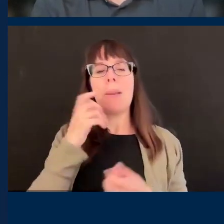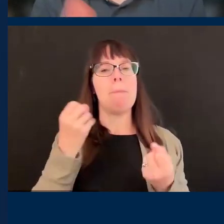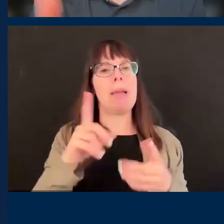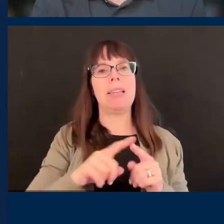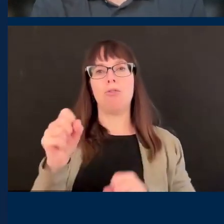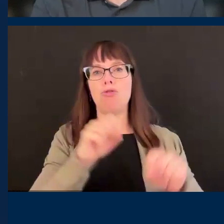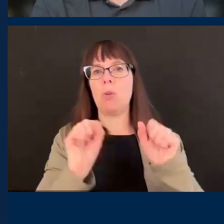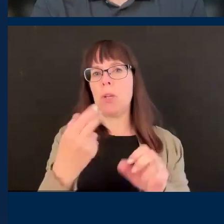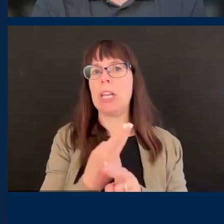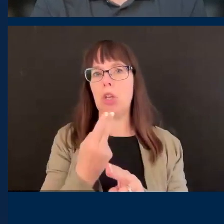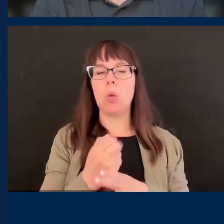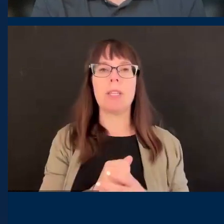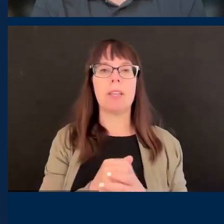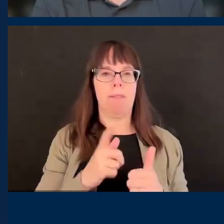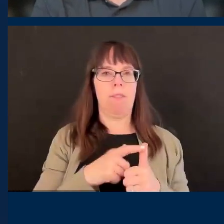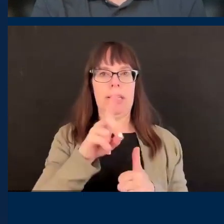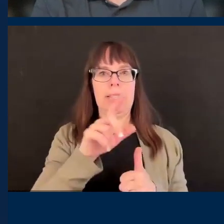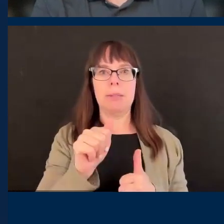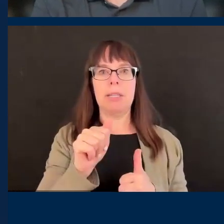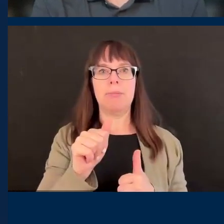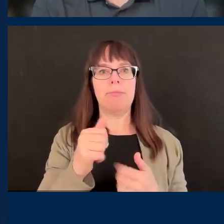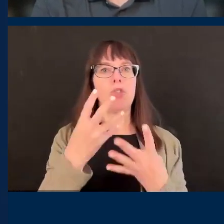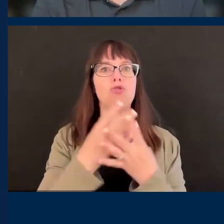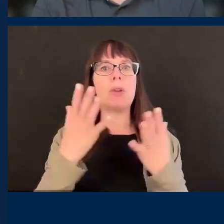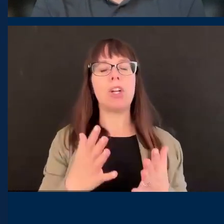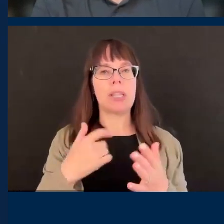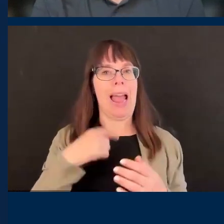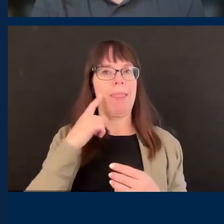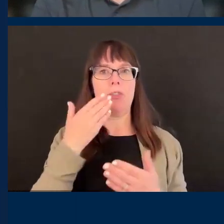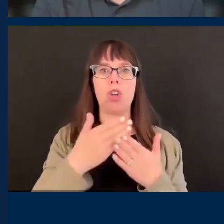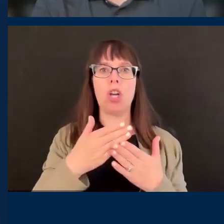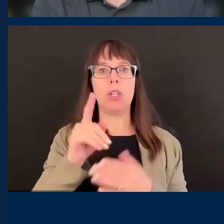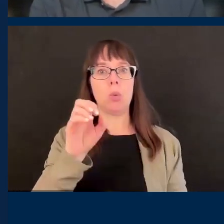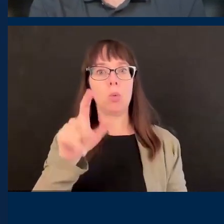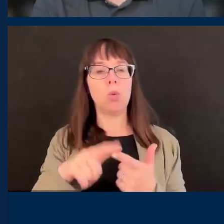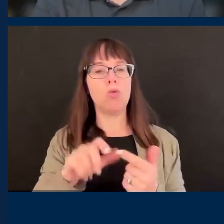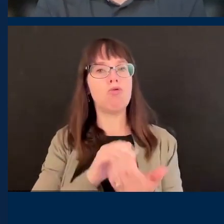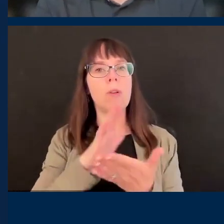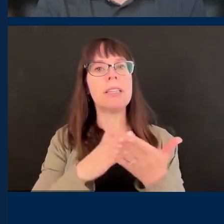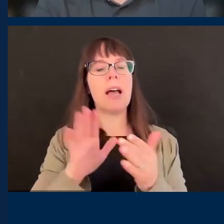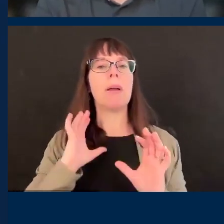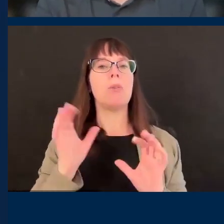So 1st of all, disabilities screeners, I think, could be a very powerful tool to address some of this social injustice that it's occurring.